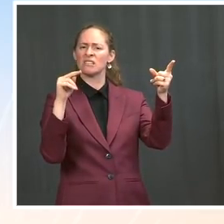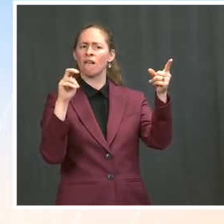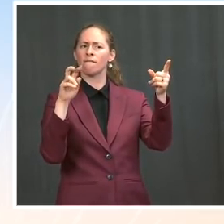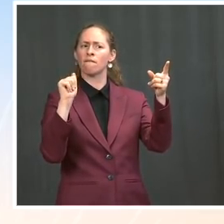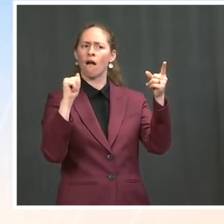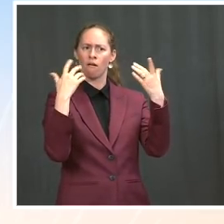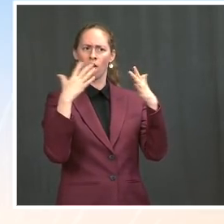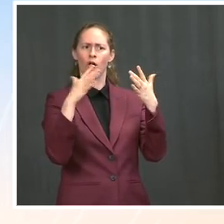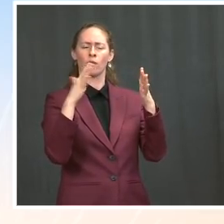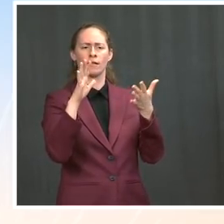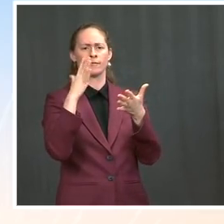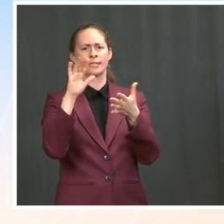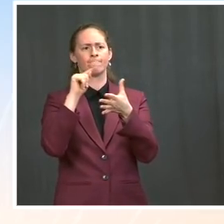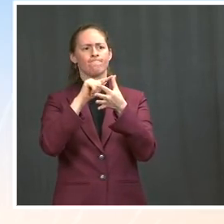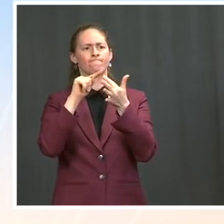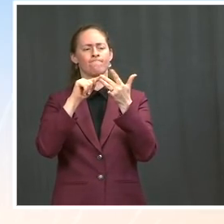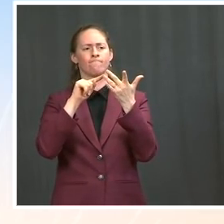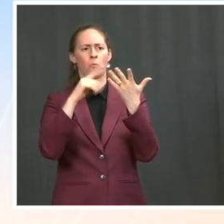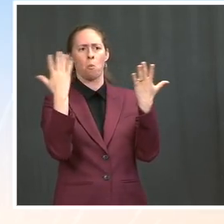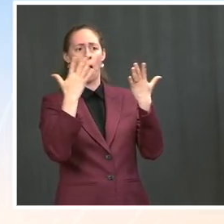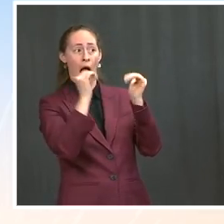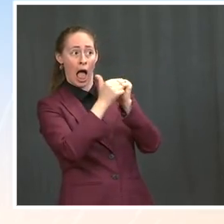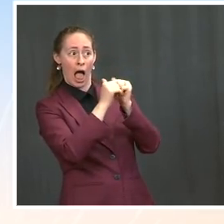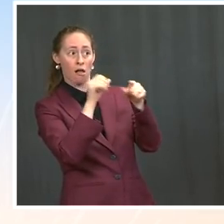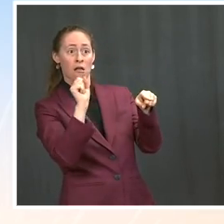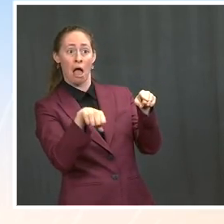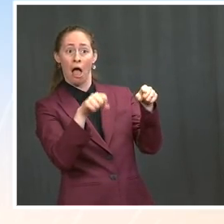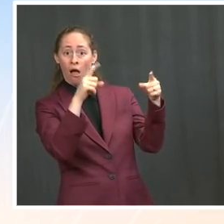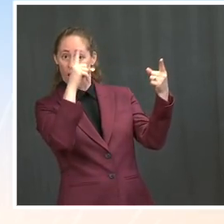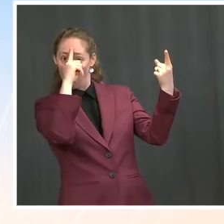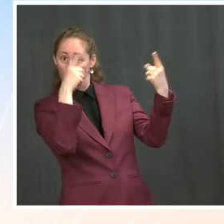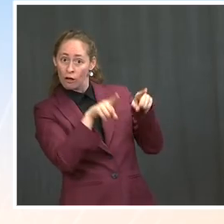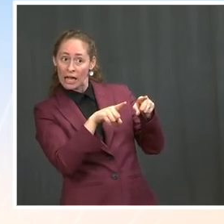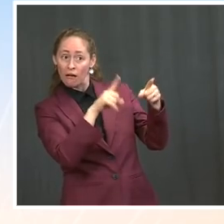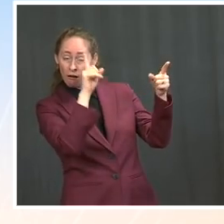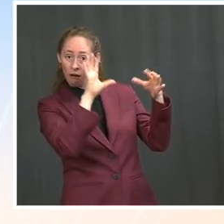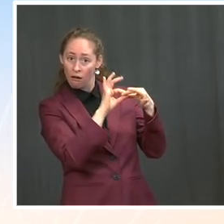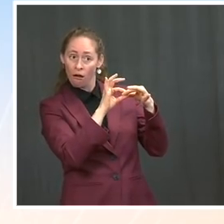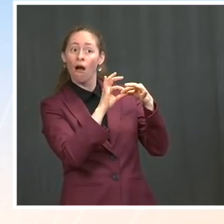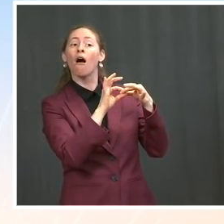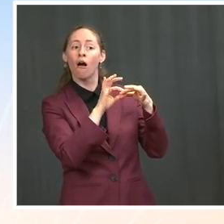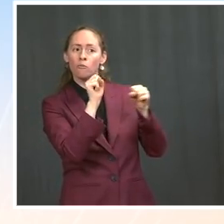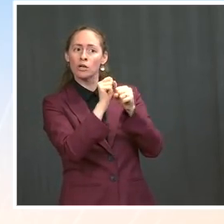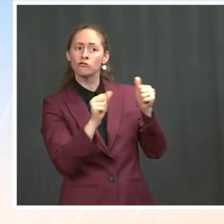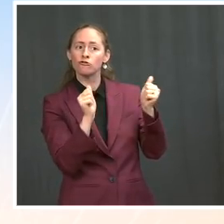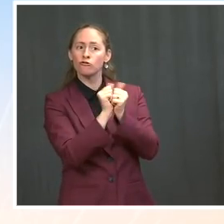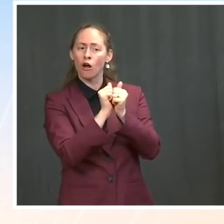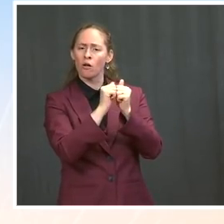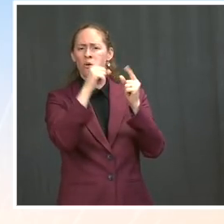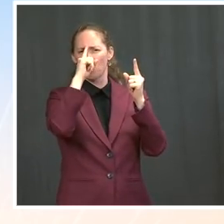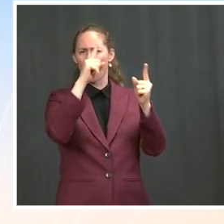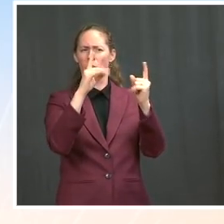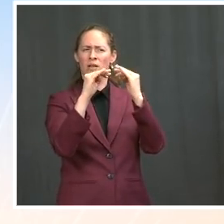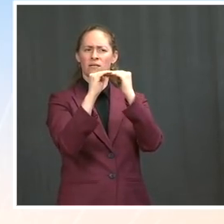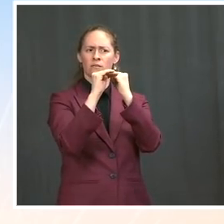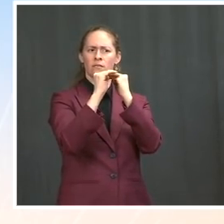could work together in our mutual interest. We launched the strategic stability talks. Part of their discussion was the fact